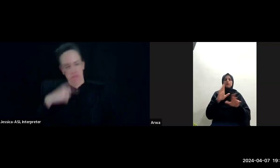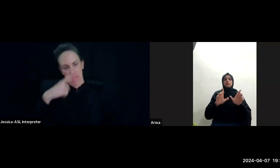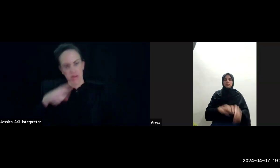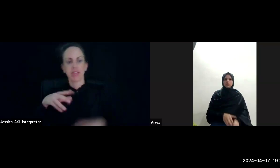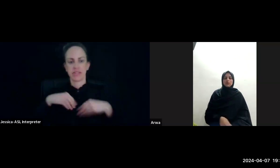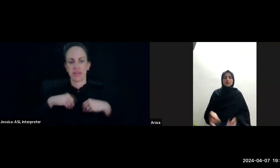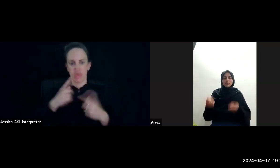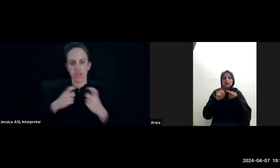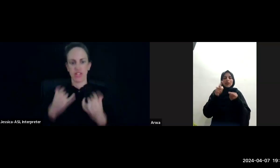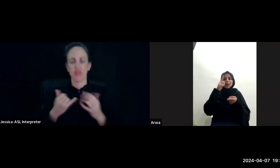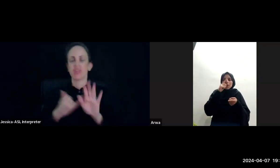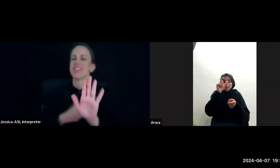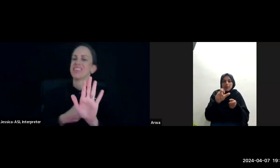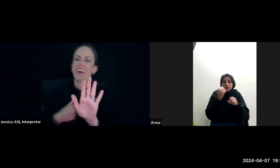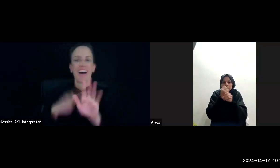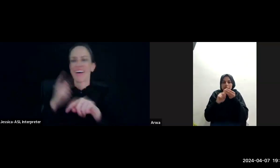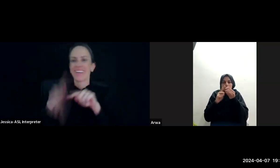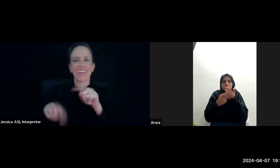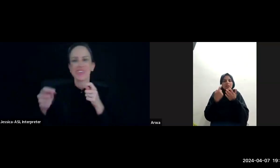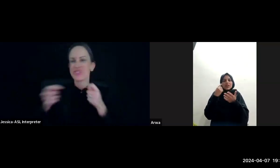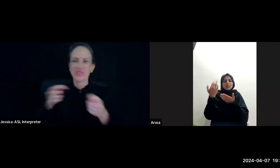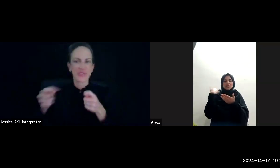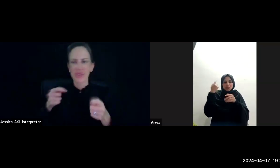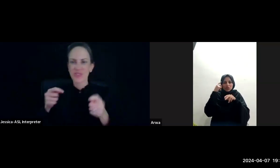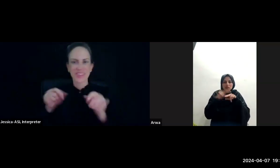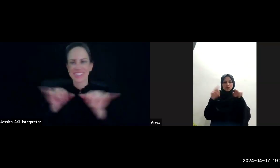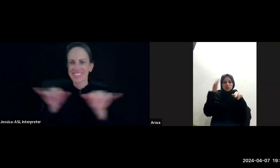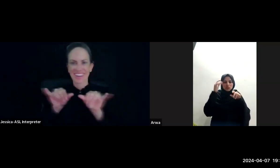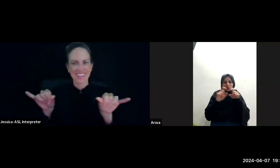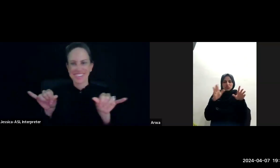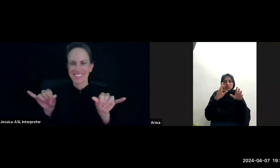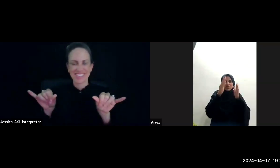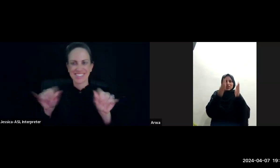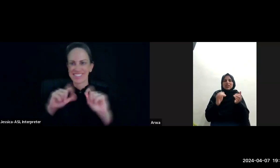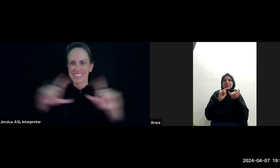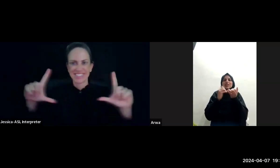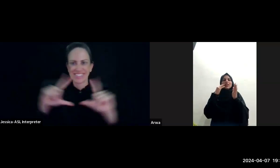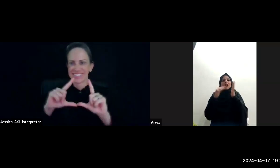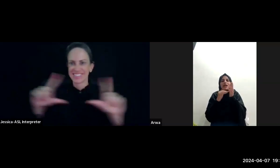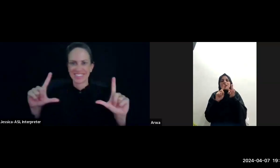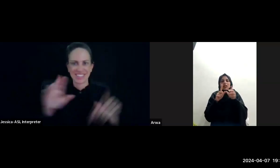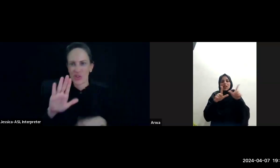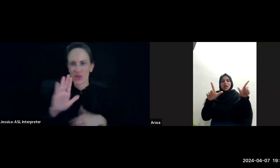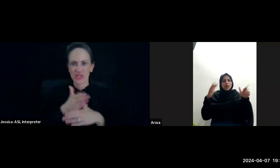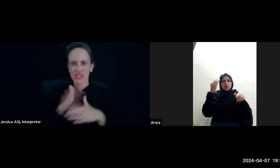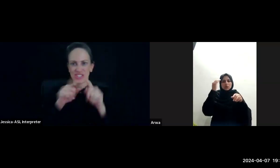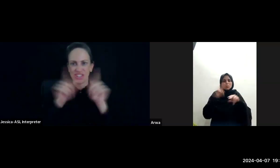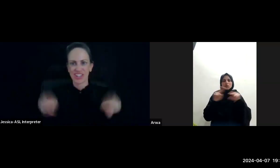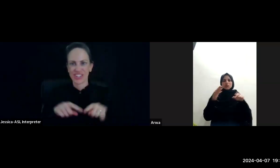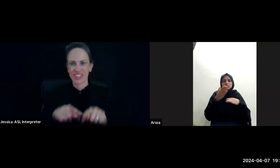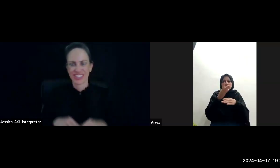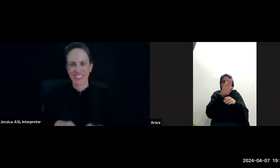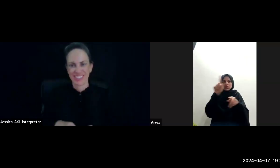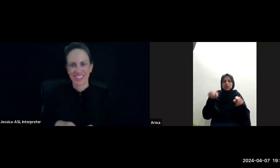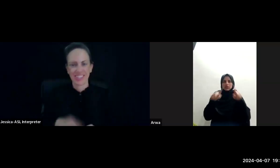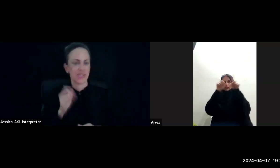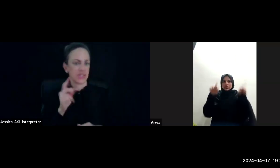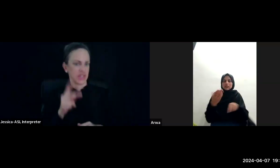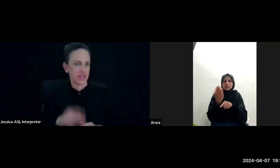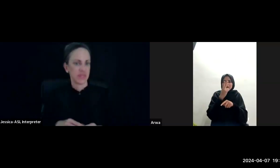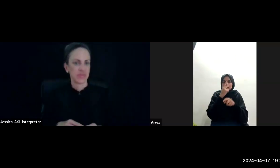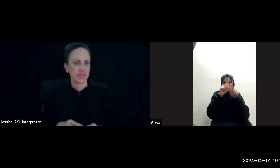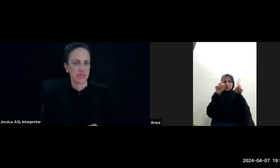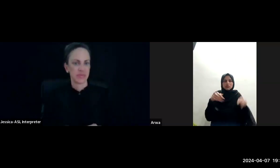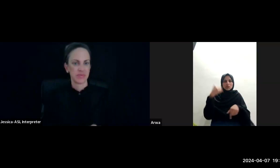[Geri speaking] Unfortunately I cannot control the size of the screen sharing.